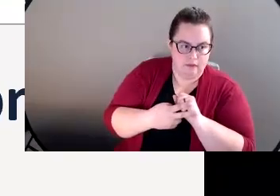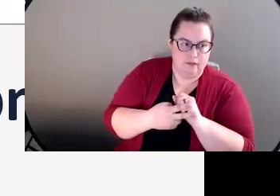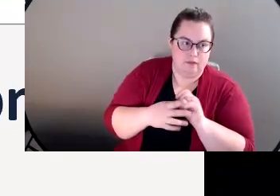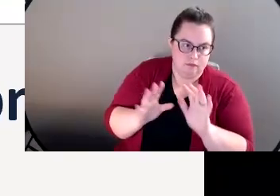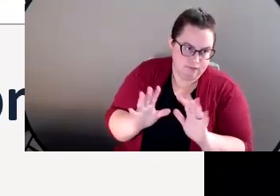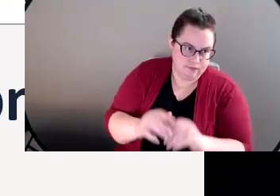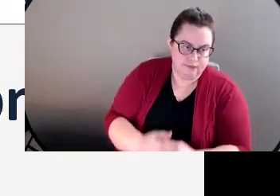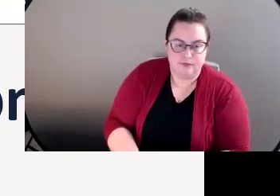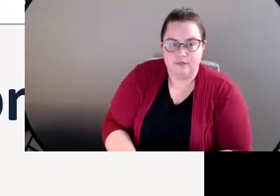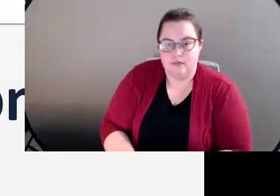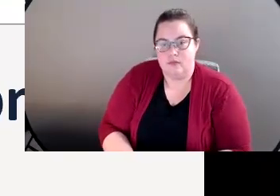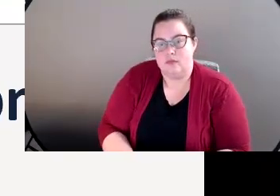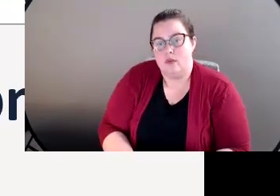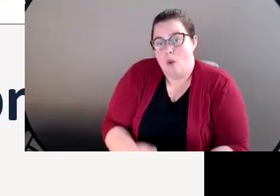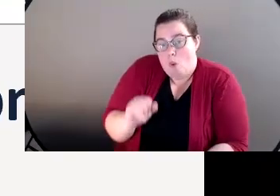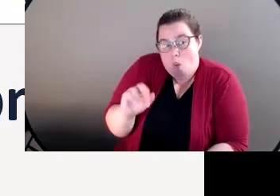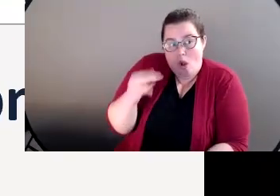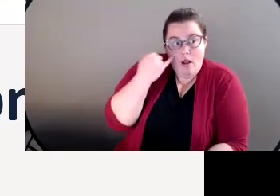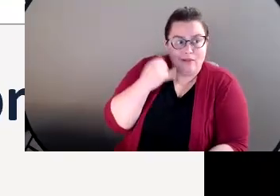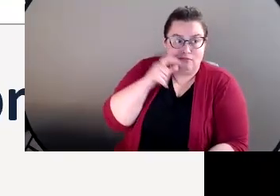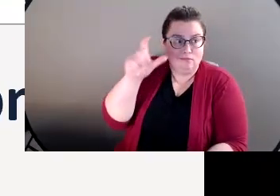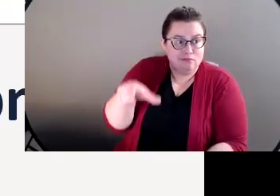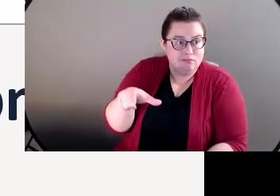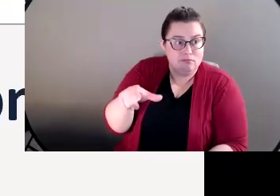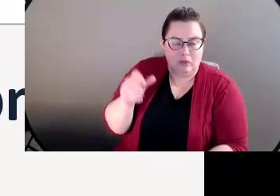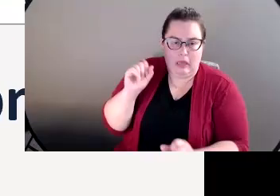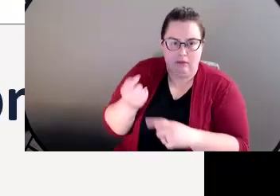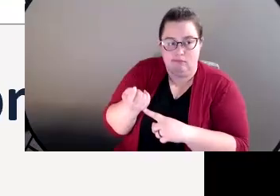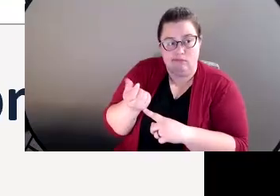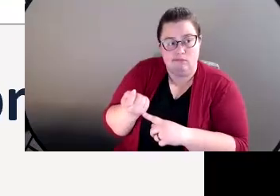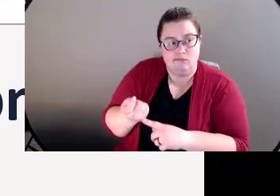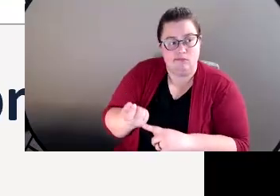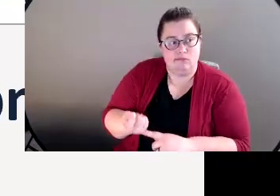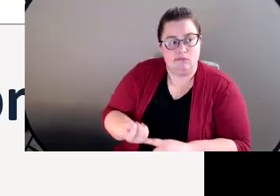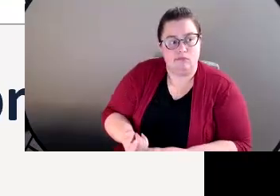Or if you don't need them at all, you can go in and delete them ahead of time as well too.